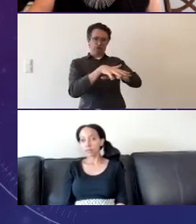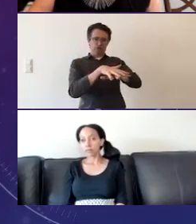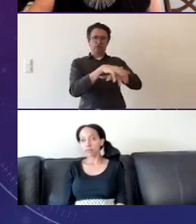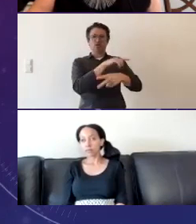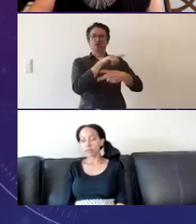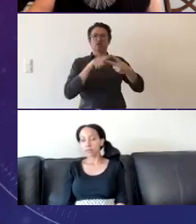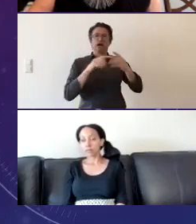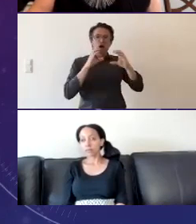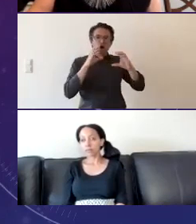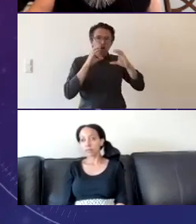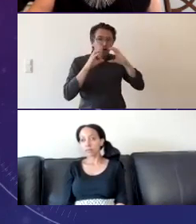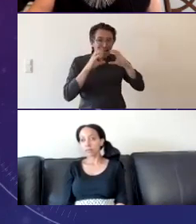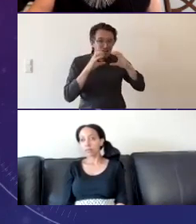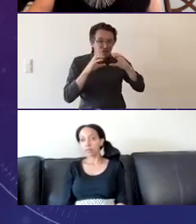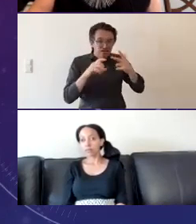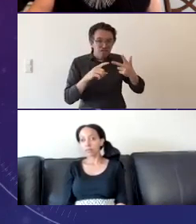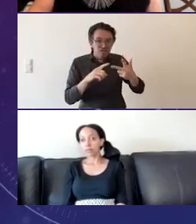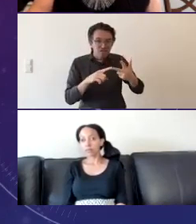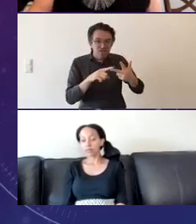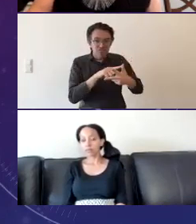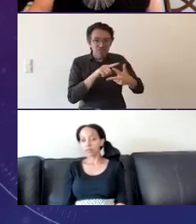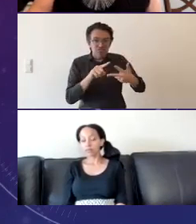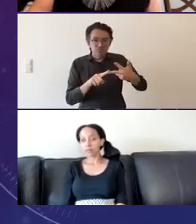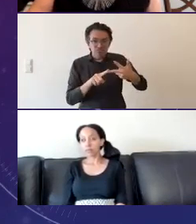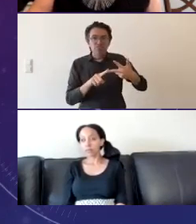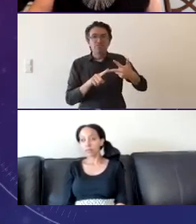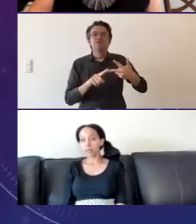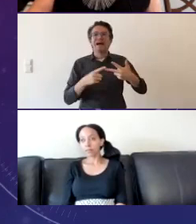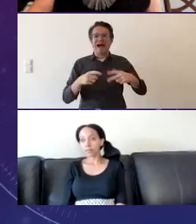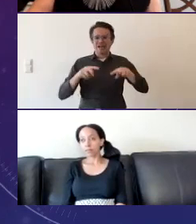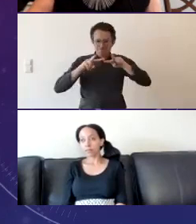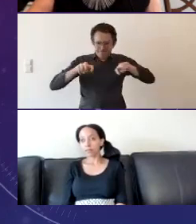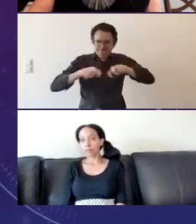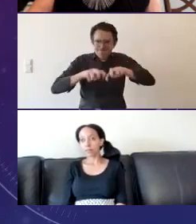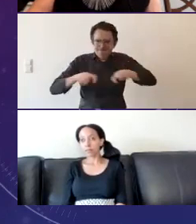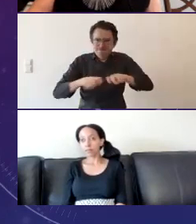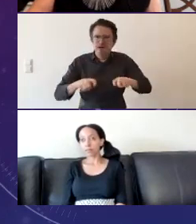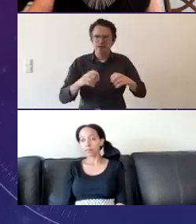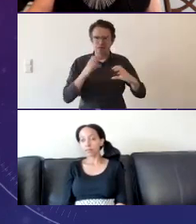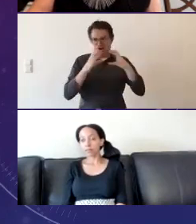work what we do is we are in a national grant maker based in Boston and we